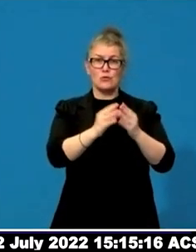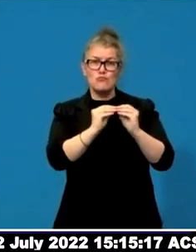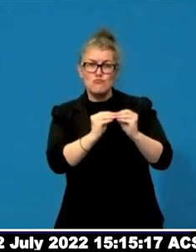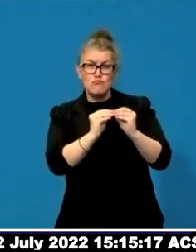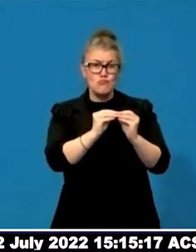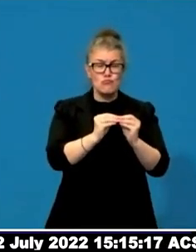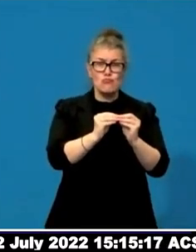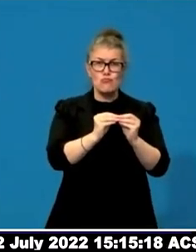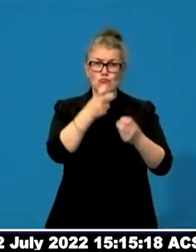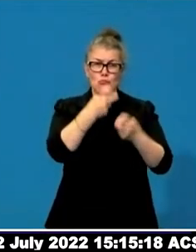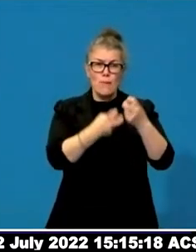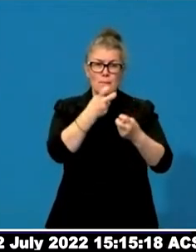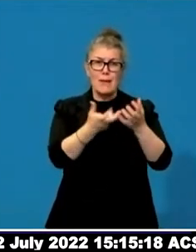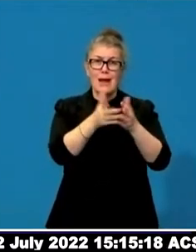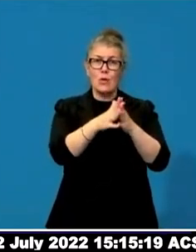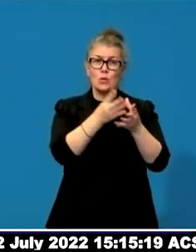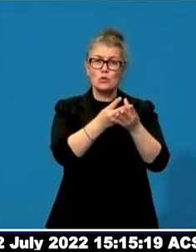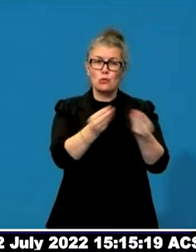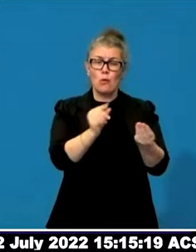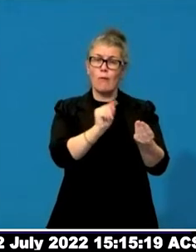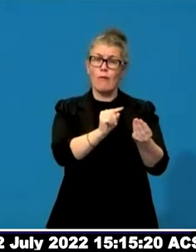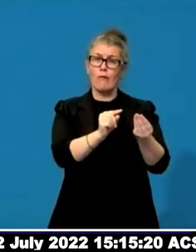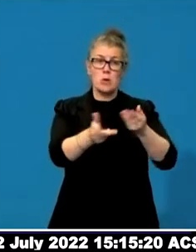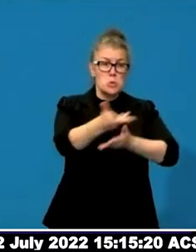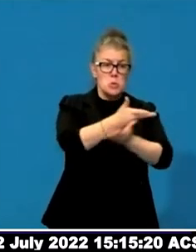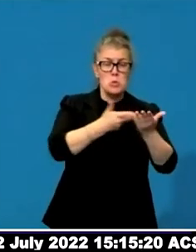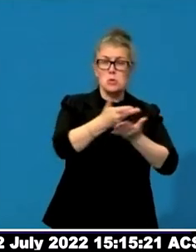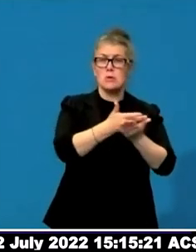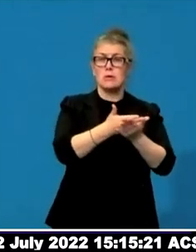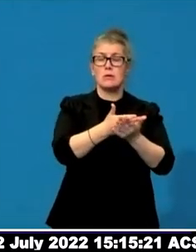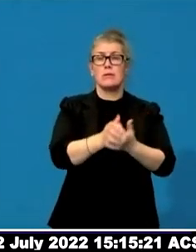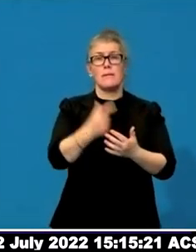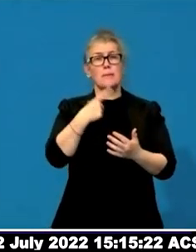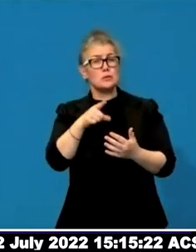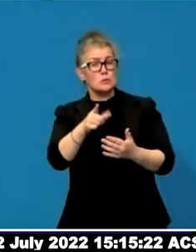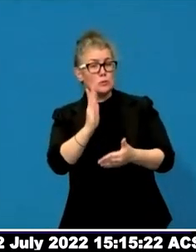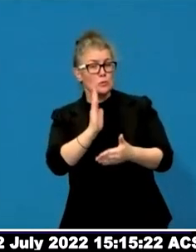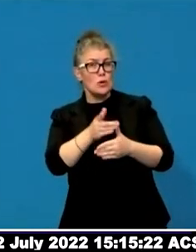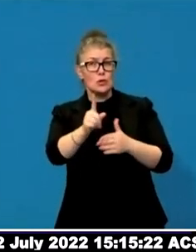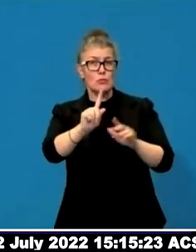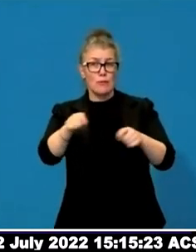Since you have been working and providing support, have you -